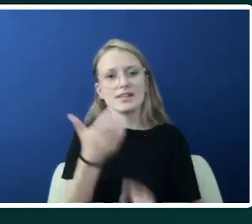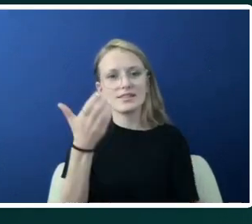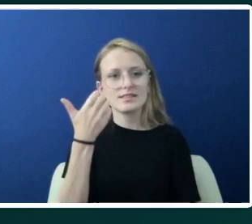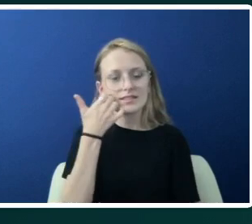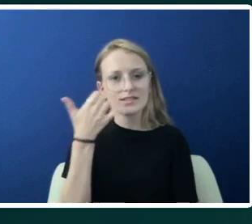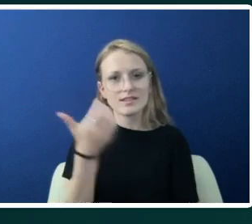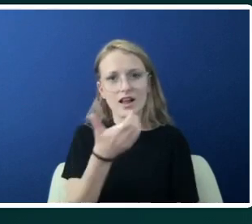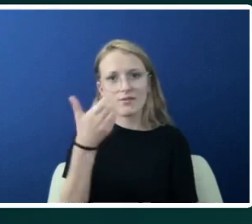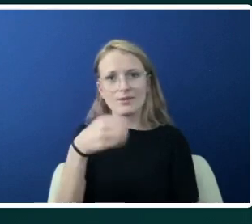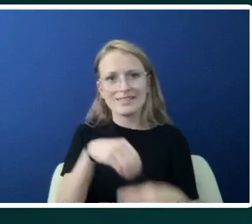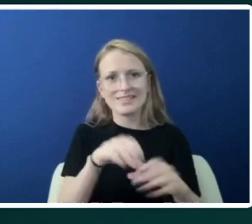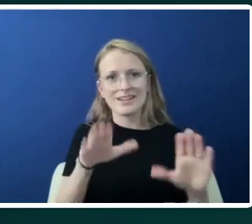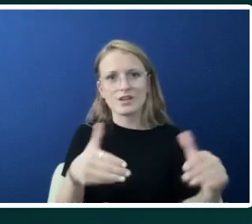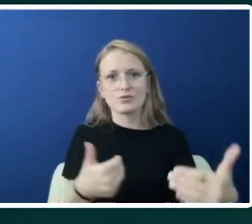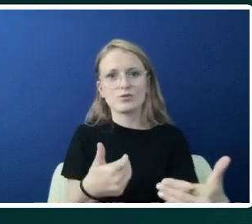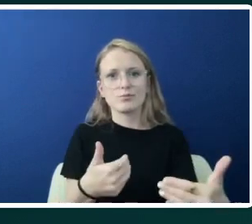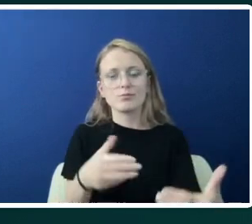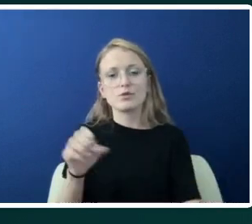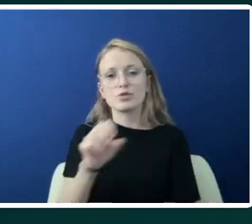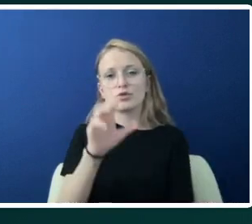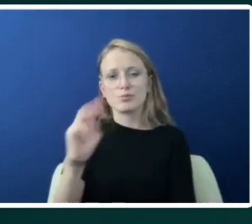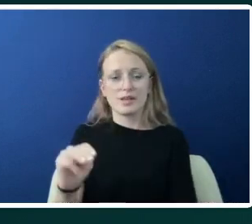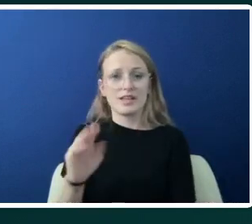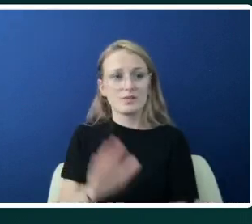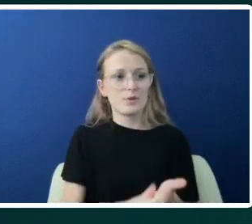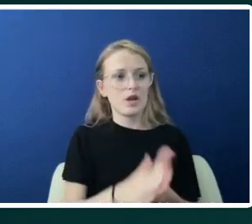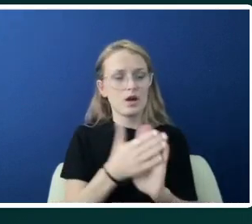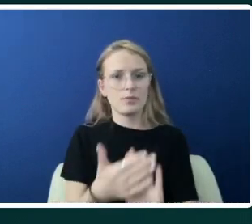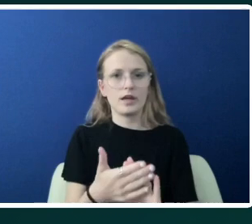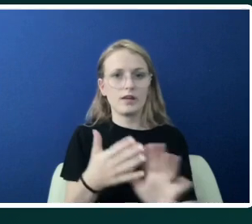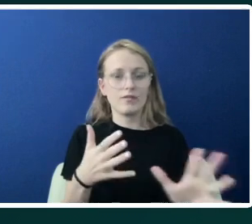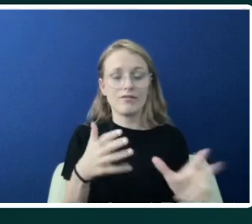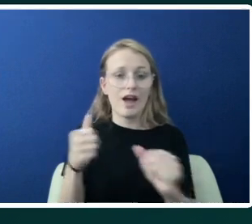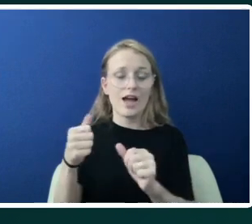we are thinking about what it means to educate young people for the turbulent,